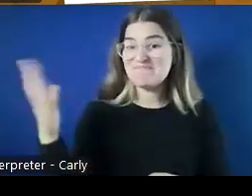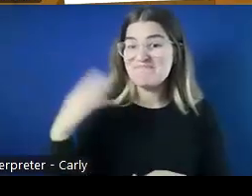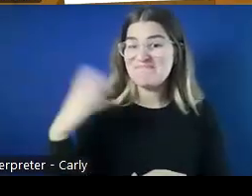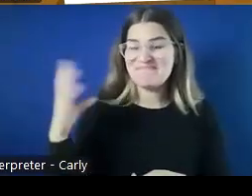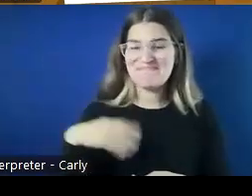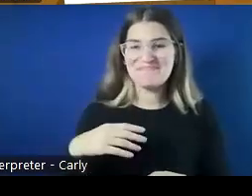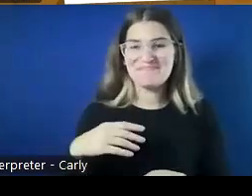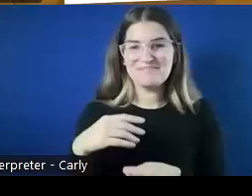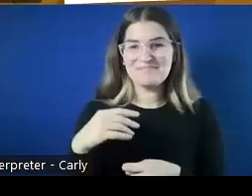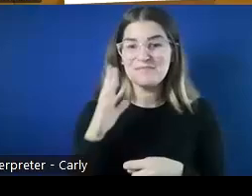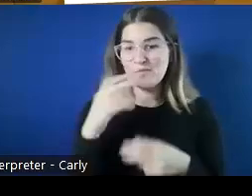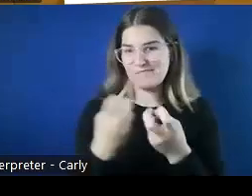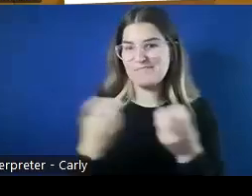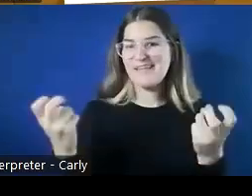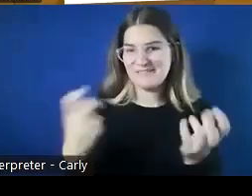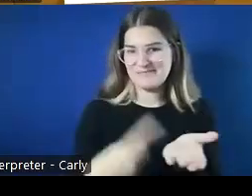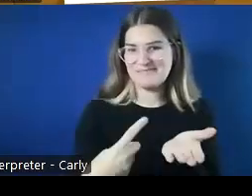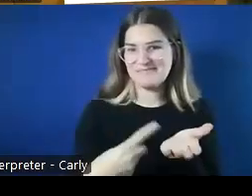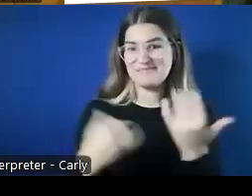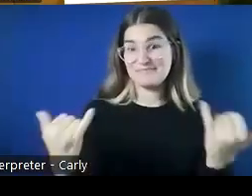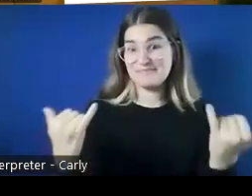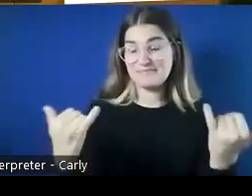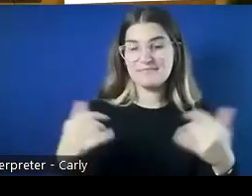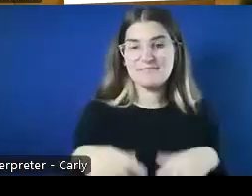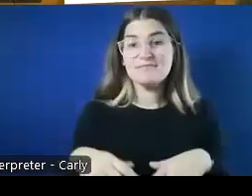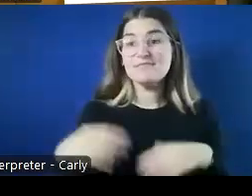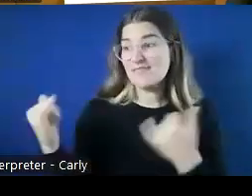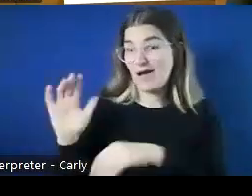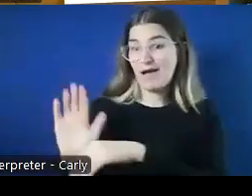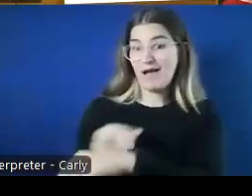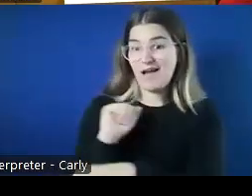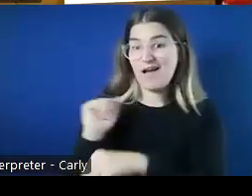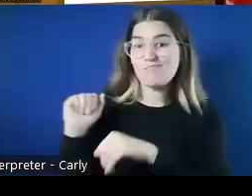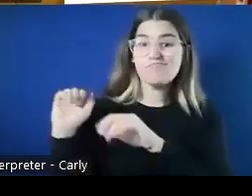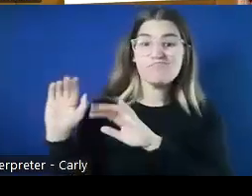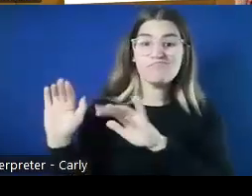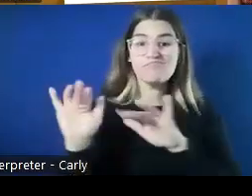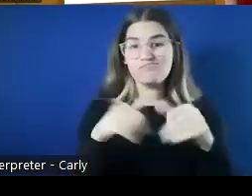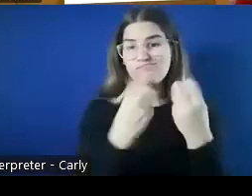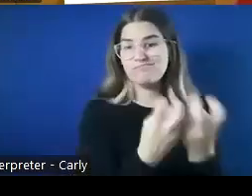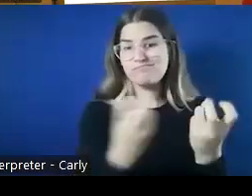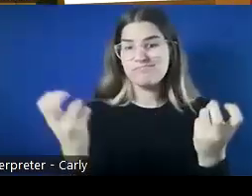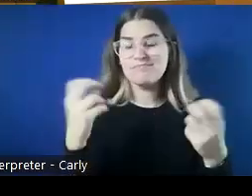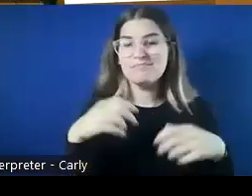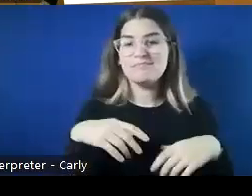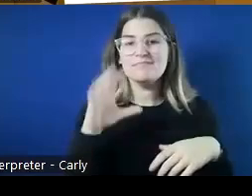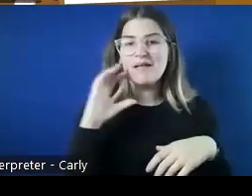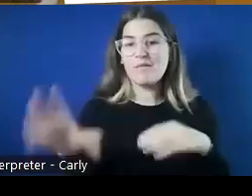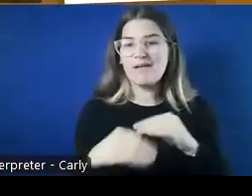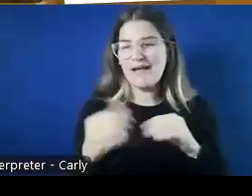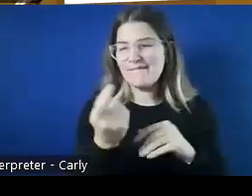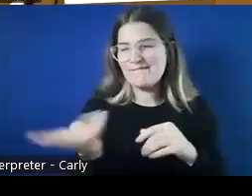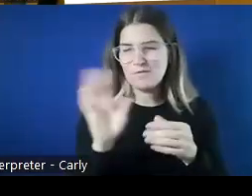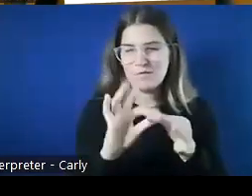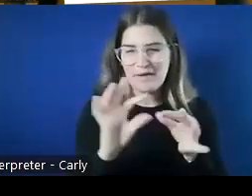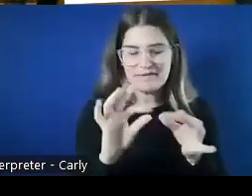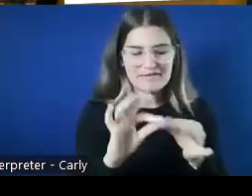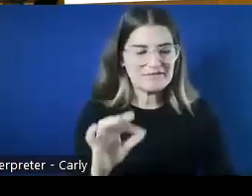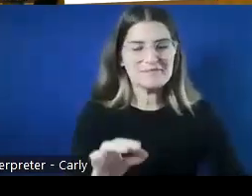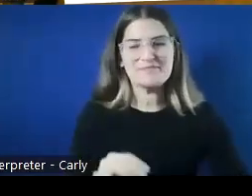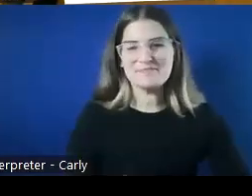um have a panel discussion right now as they're coming up I'm going to add uh a few comments H add